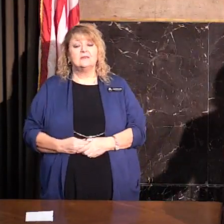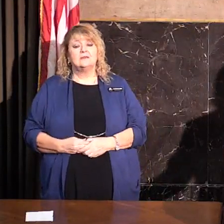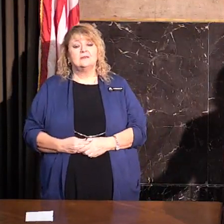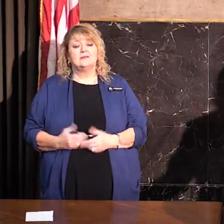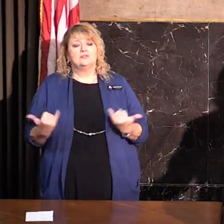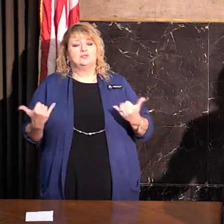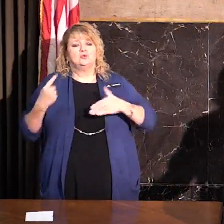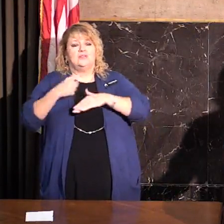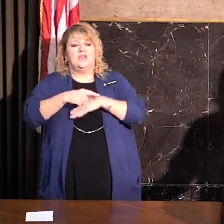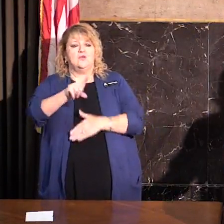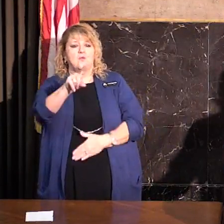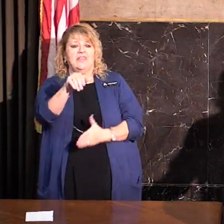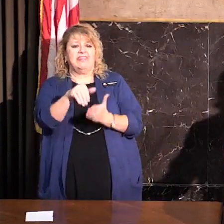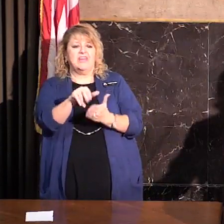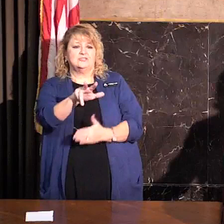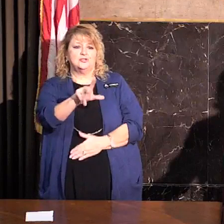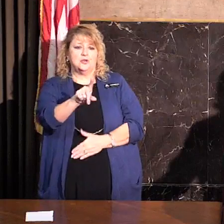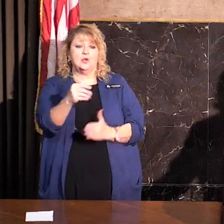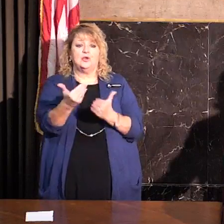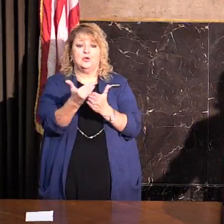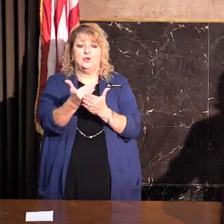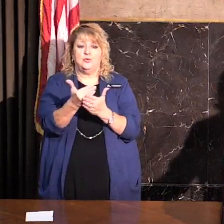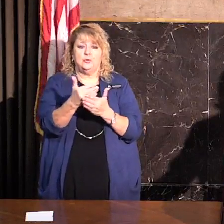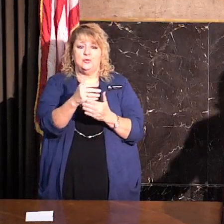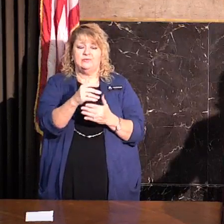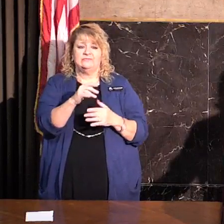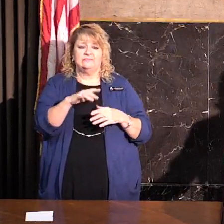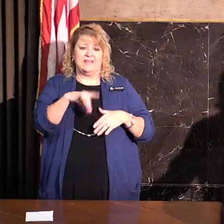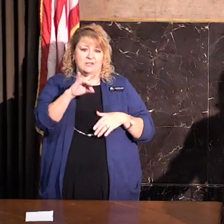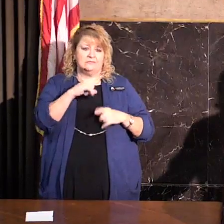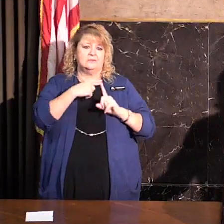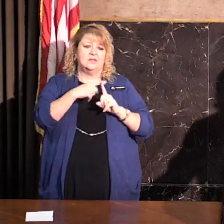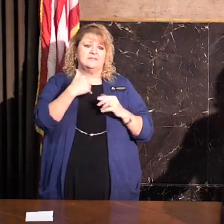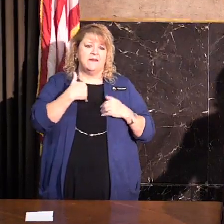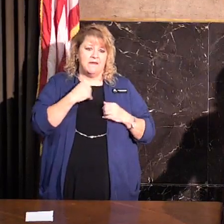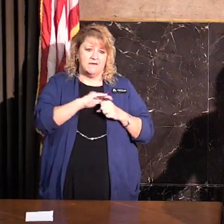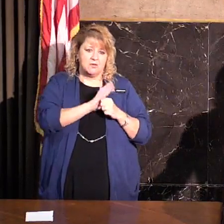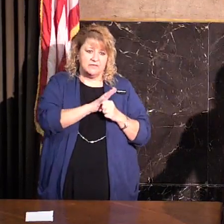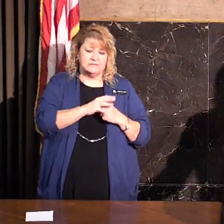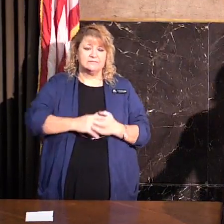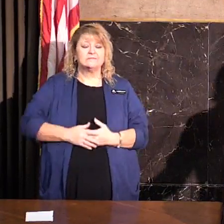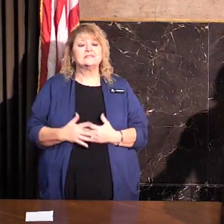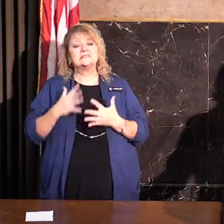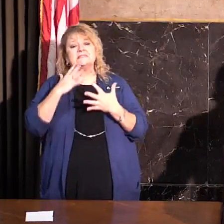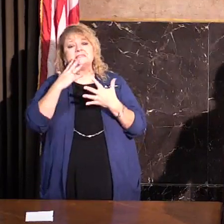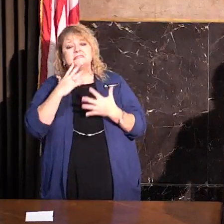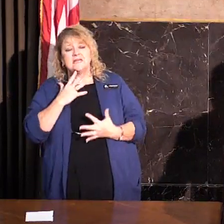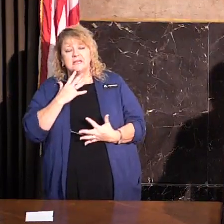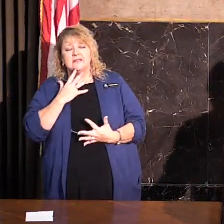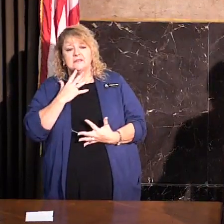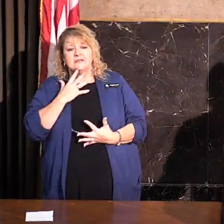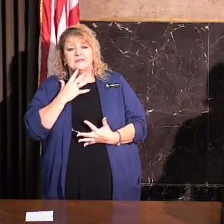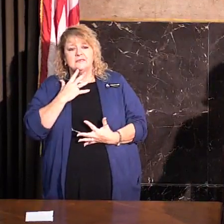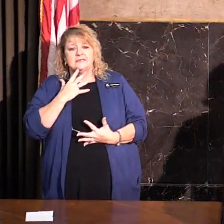reporting 1031 new cases of